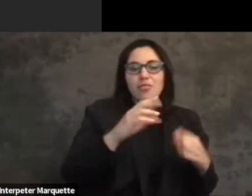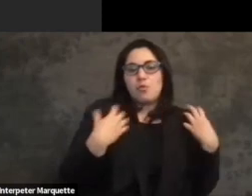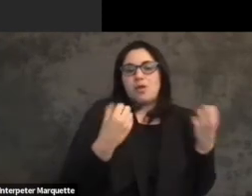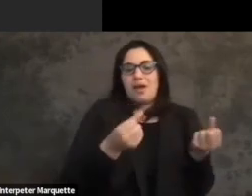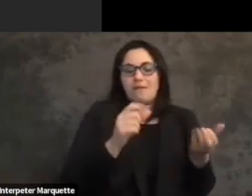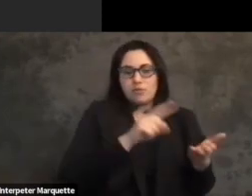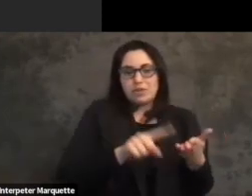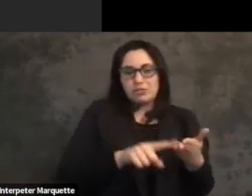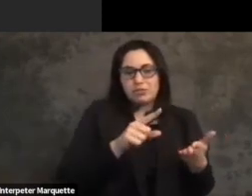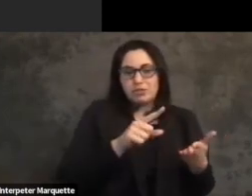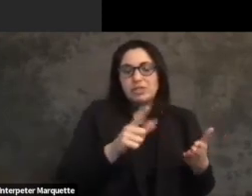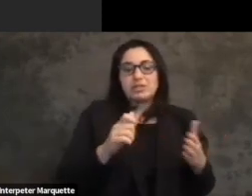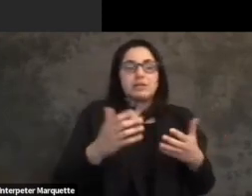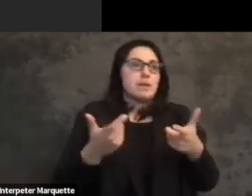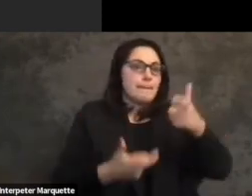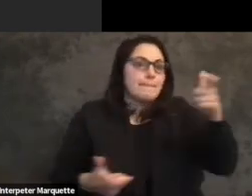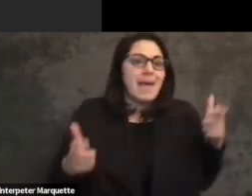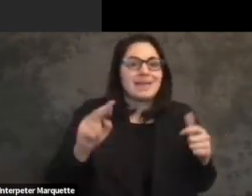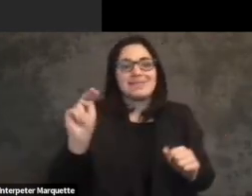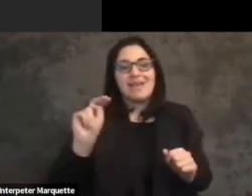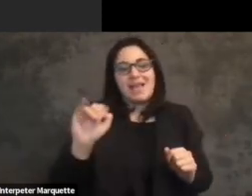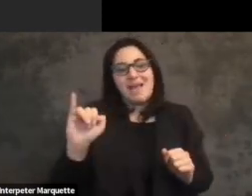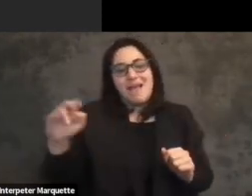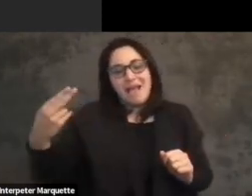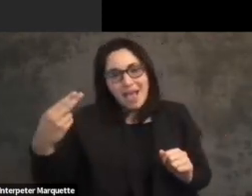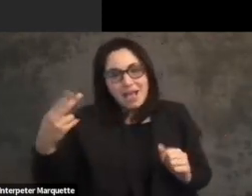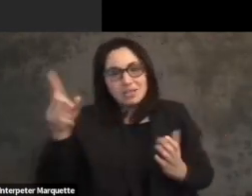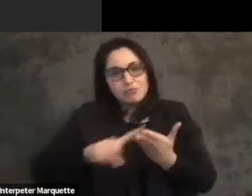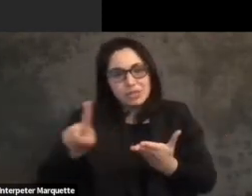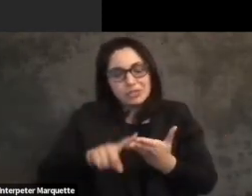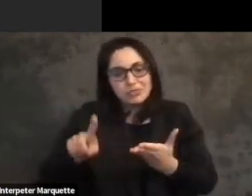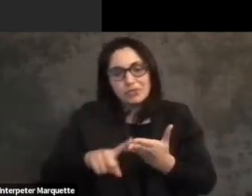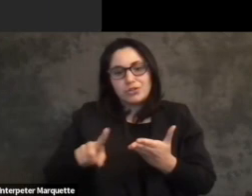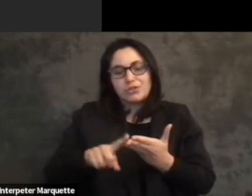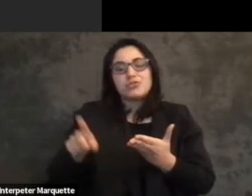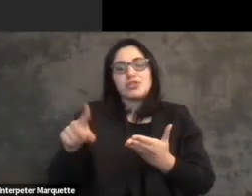people can take. I'm putting in the chat, a link to an open letter that is about the